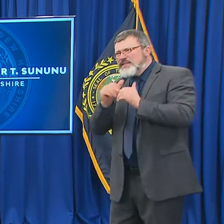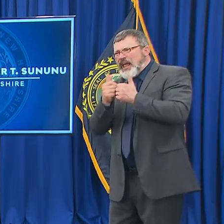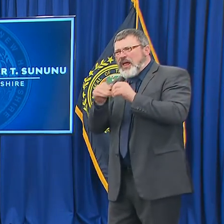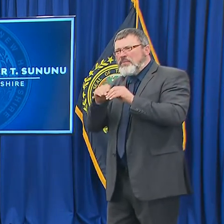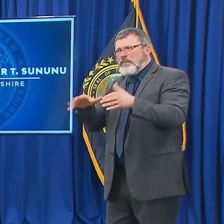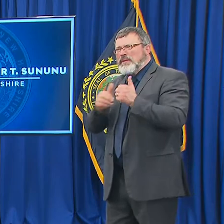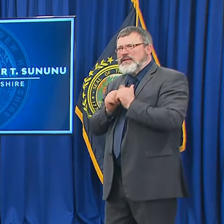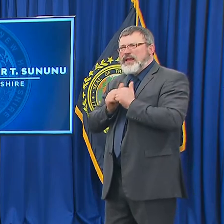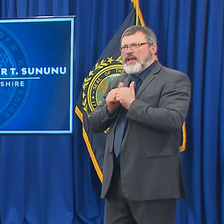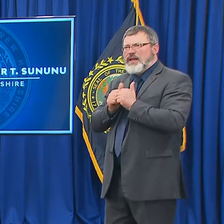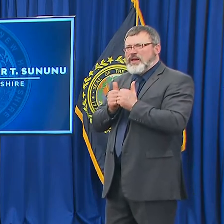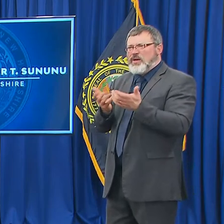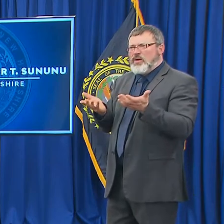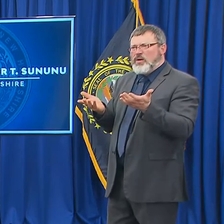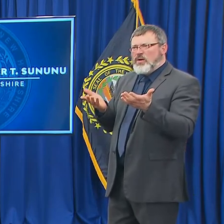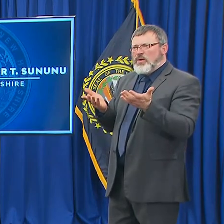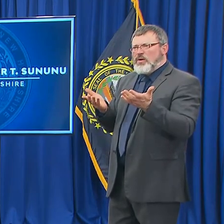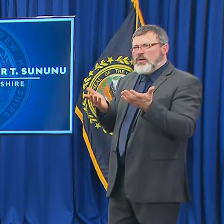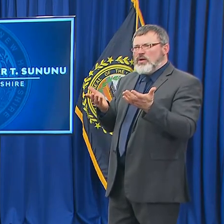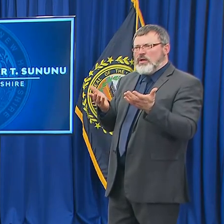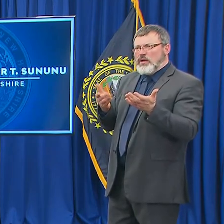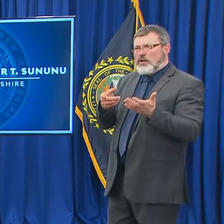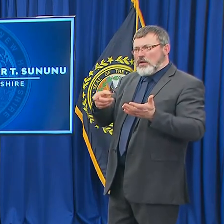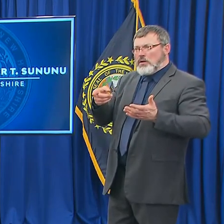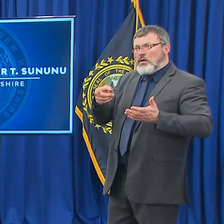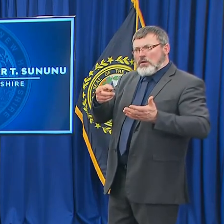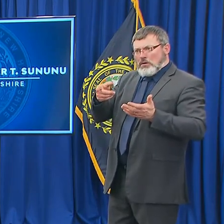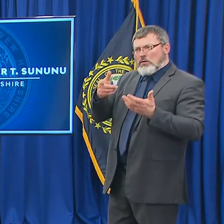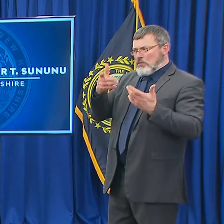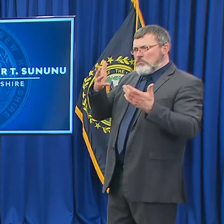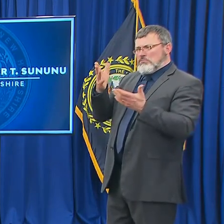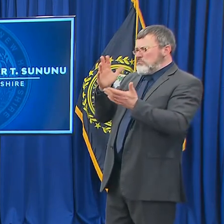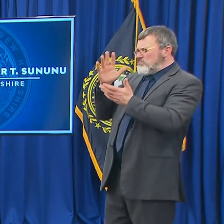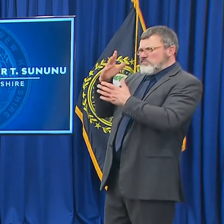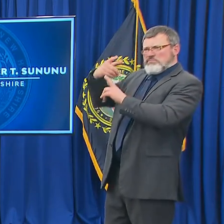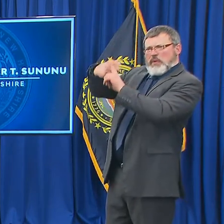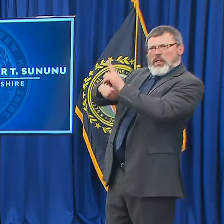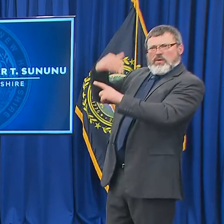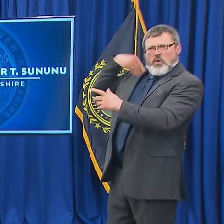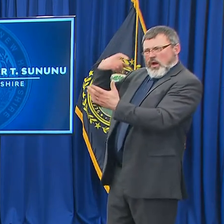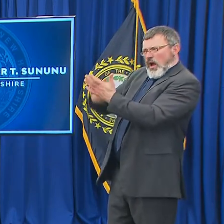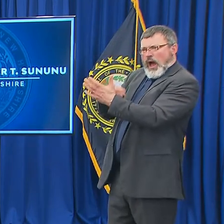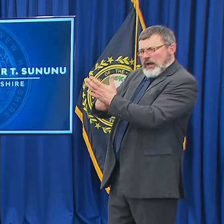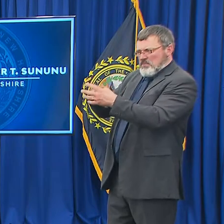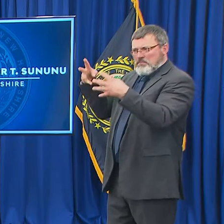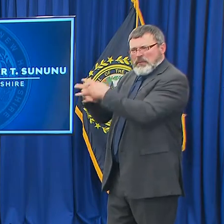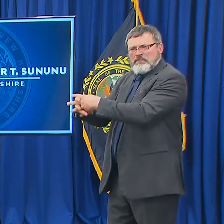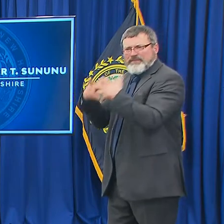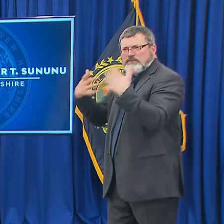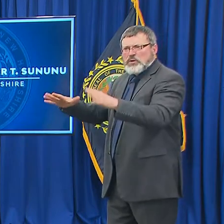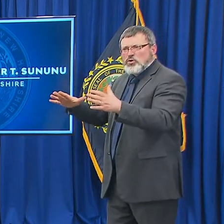at once not in New Hampshire not in Concord but all frankly, all across the planet. If you see the surge that happened in Europe